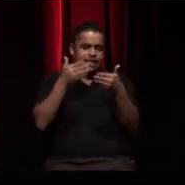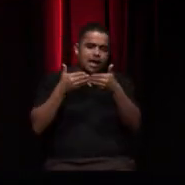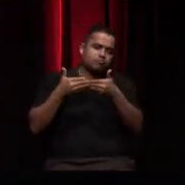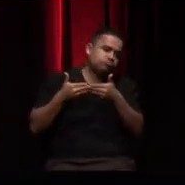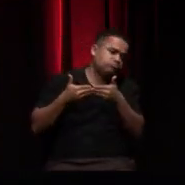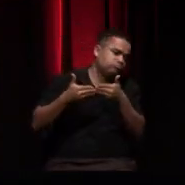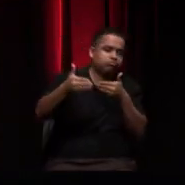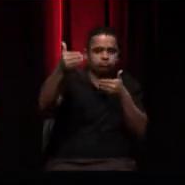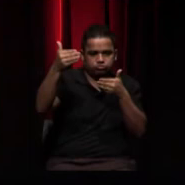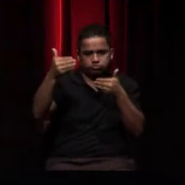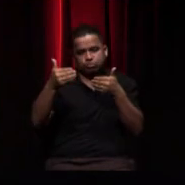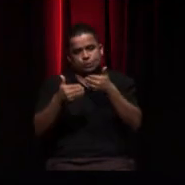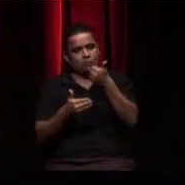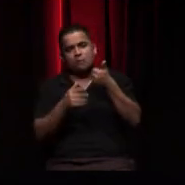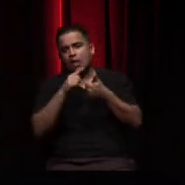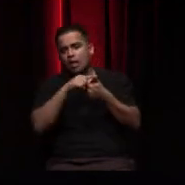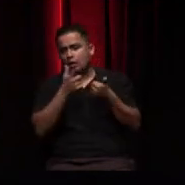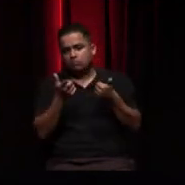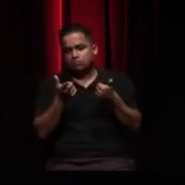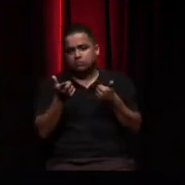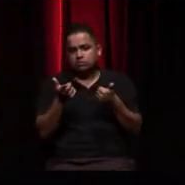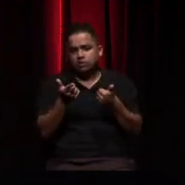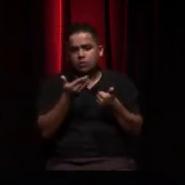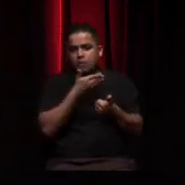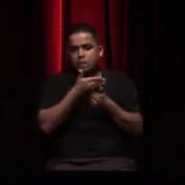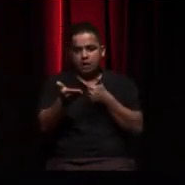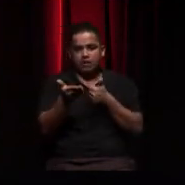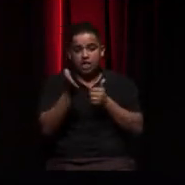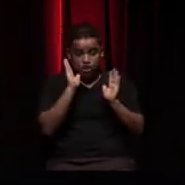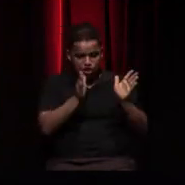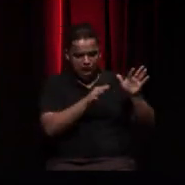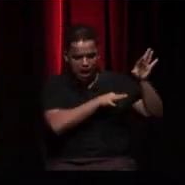Firstly, you take care not to lose what you have achieved.